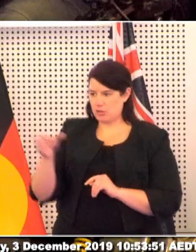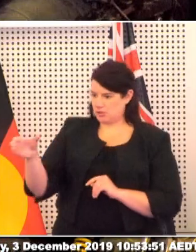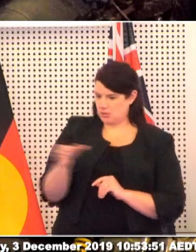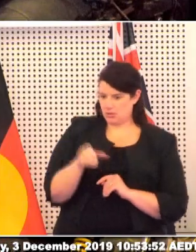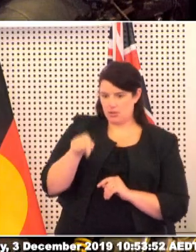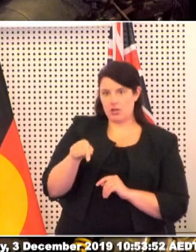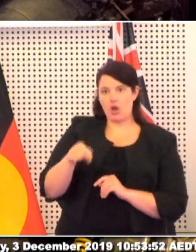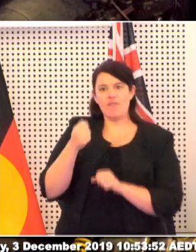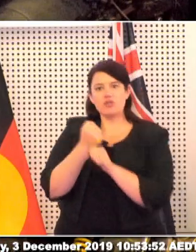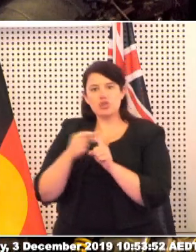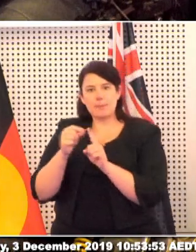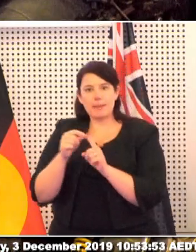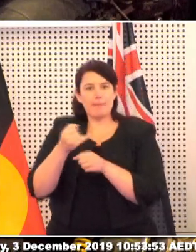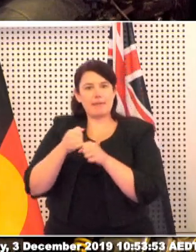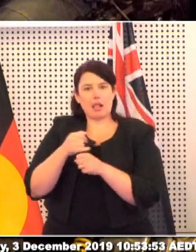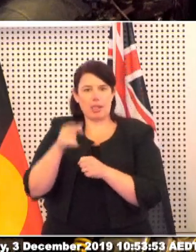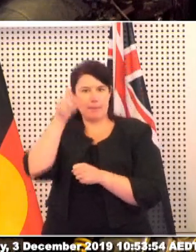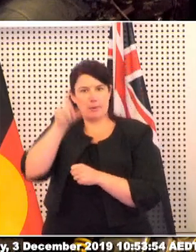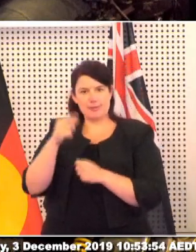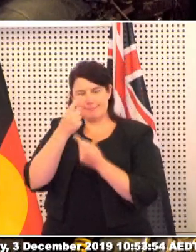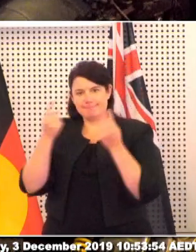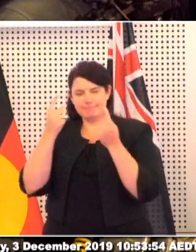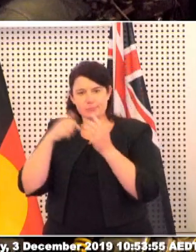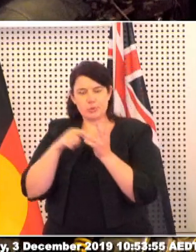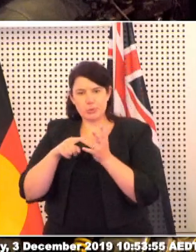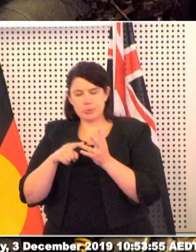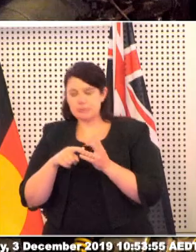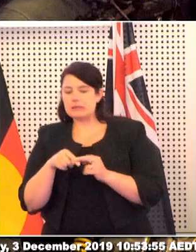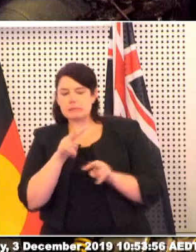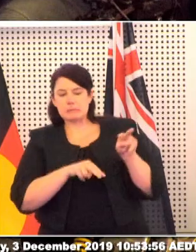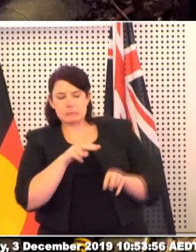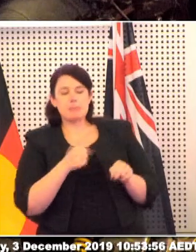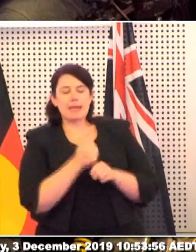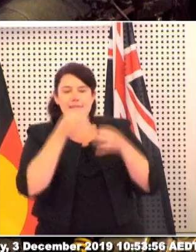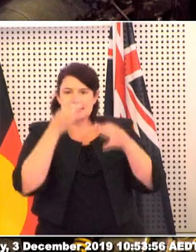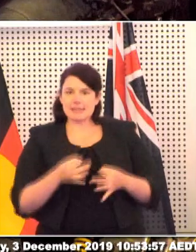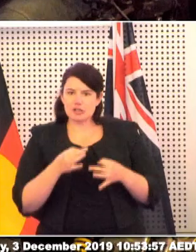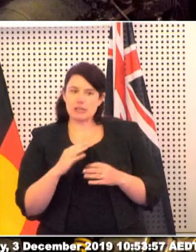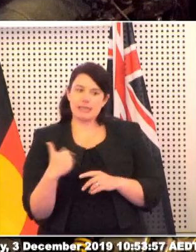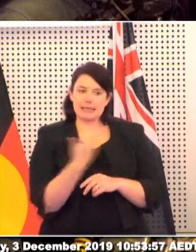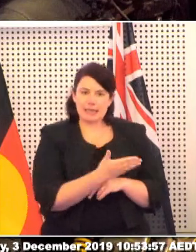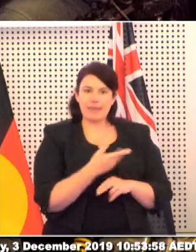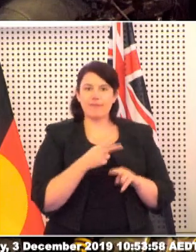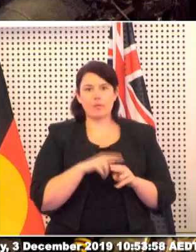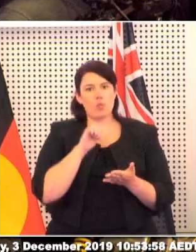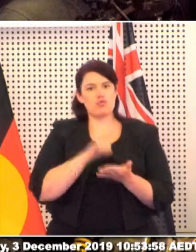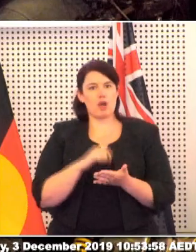medical practitioner, both in terms of prescribing and making a decision about whether it’s for therapeutic or other use?